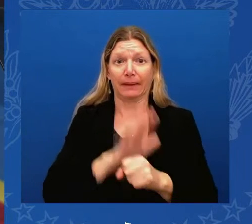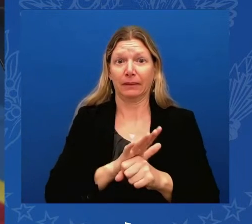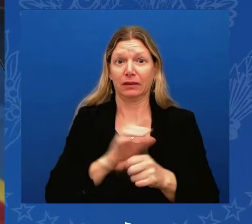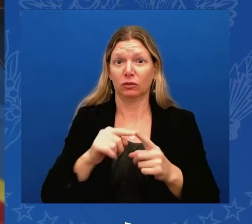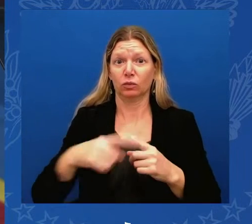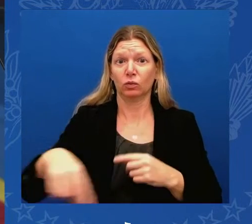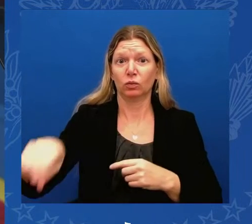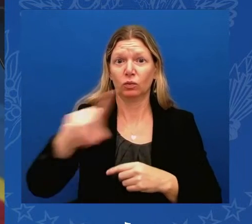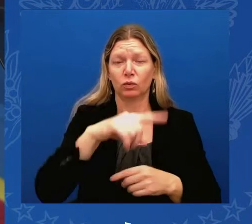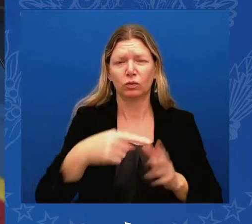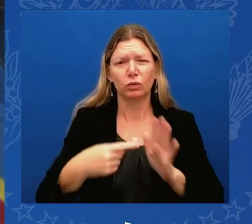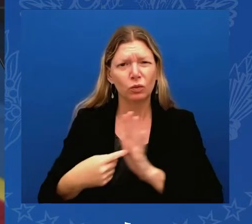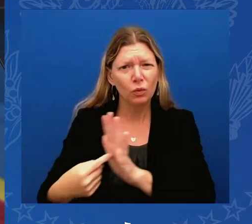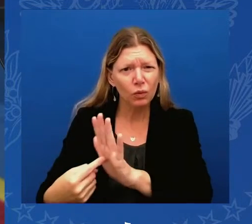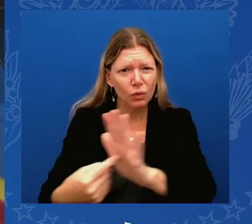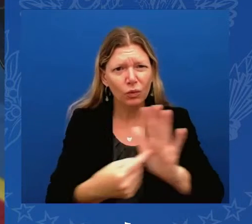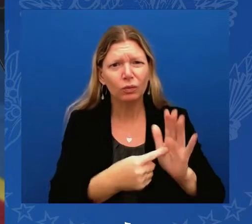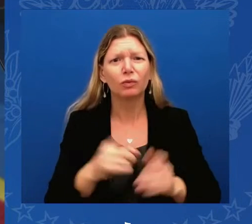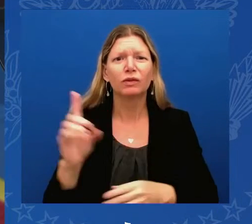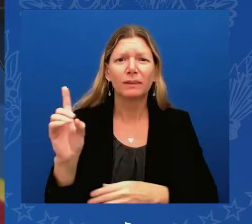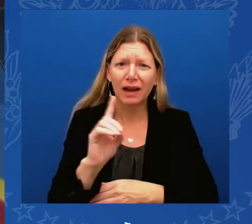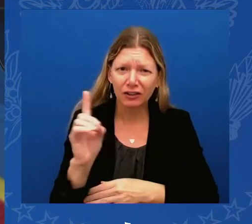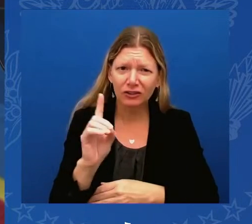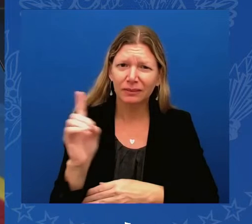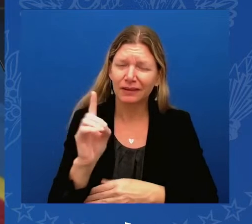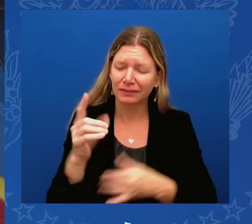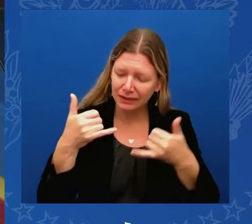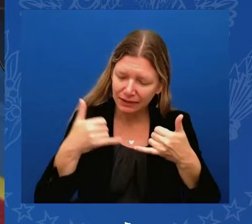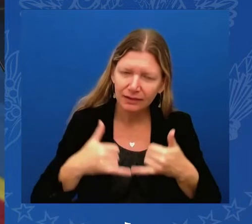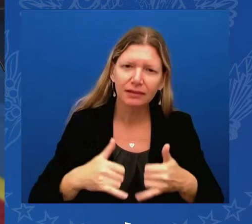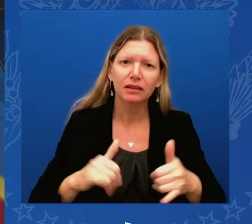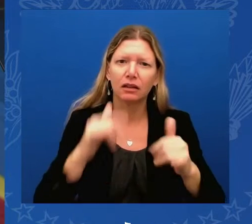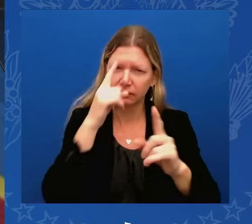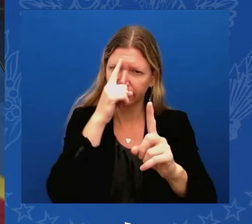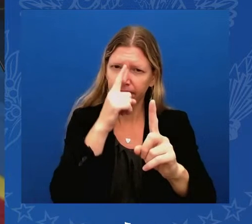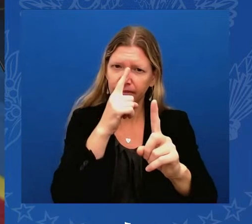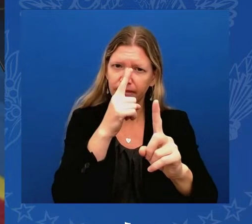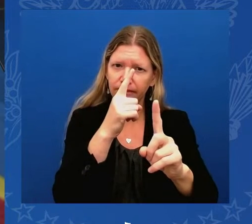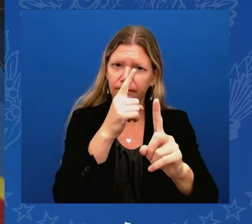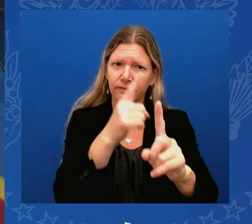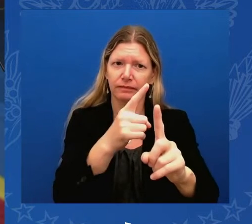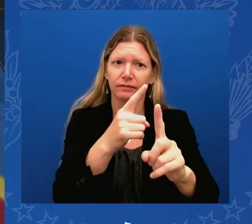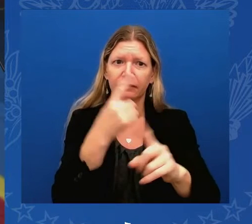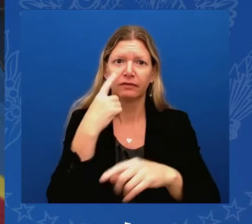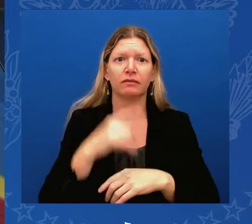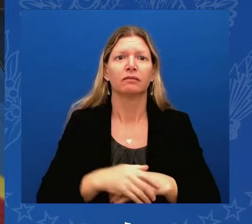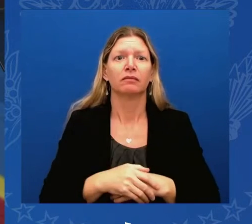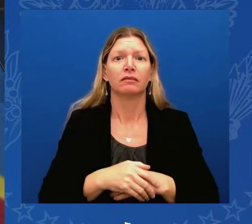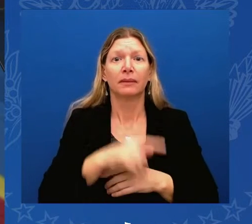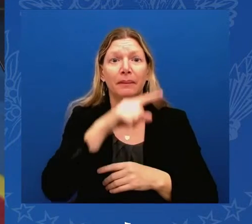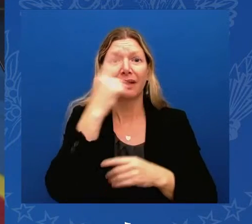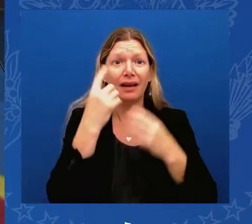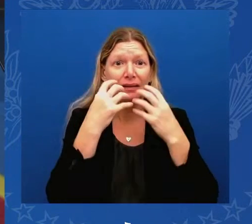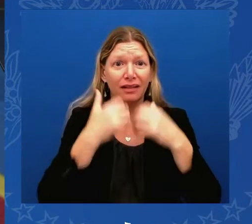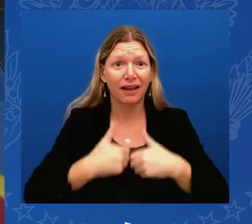If Black men are being killed on the streets, we bear witness. For me, that means to call out the poison of white supremacy,